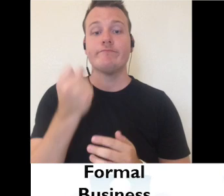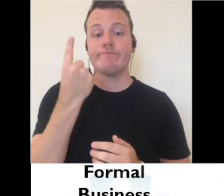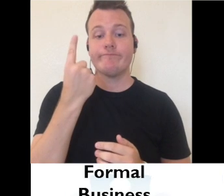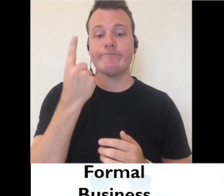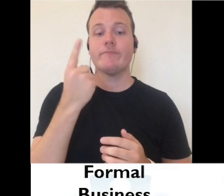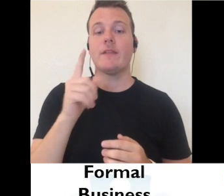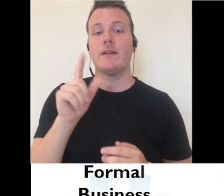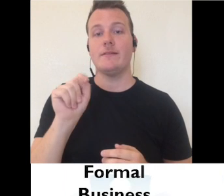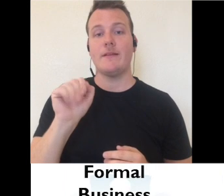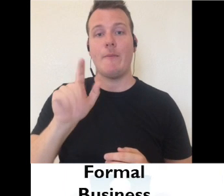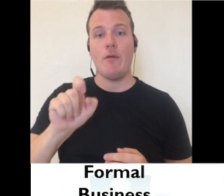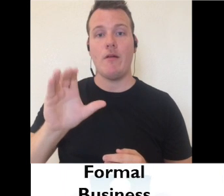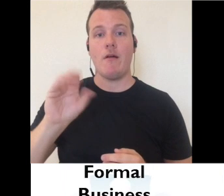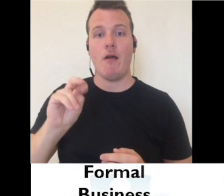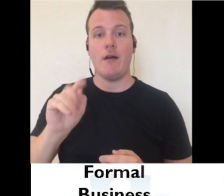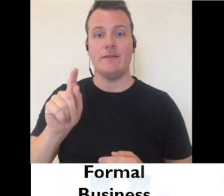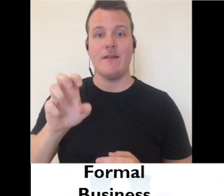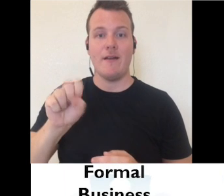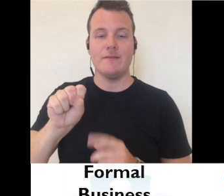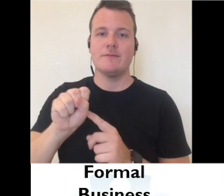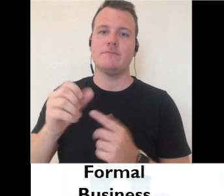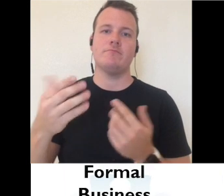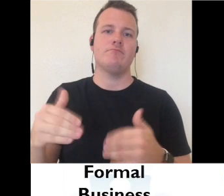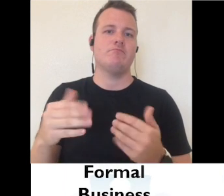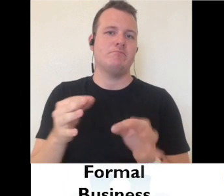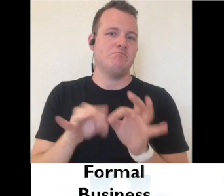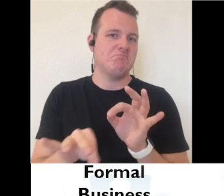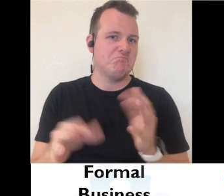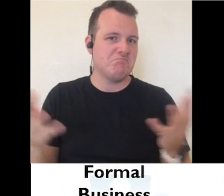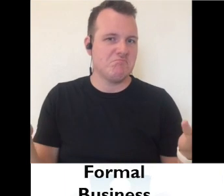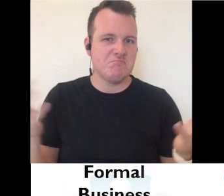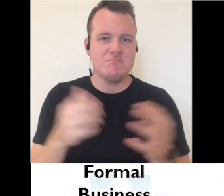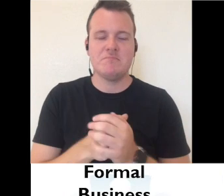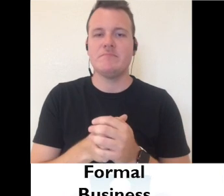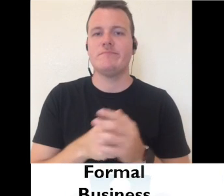that to assist the reader in locating specific places I want to go back to